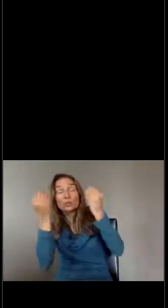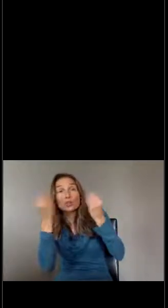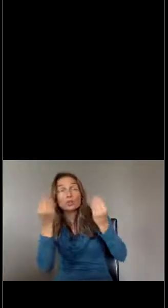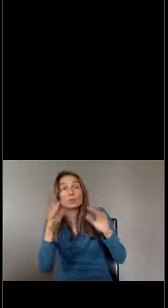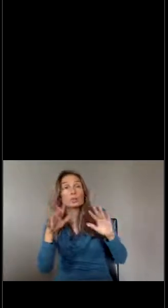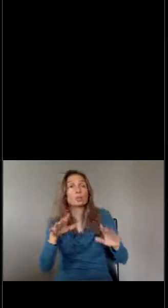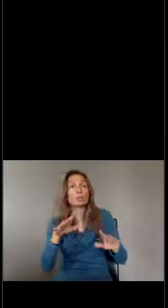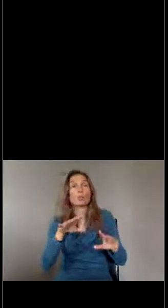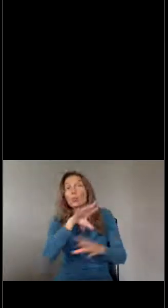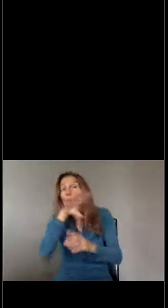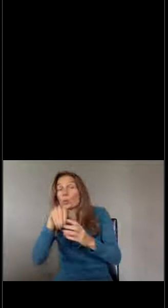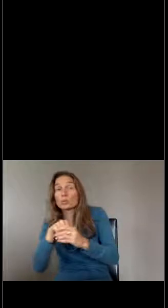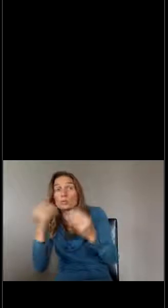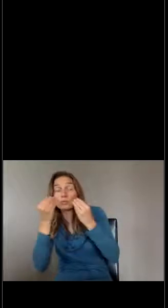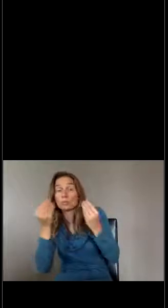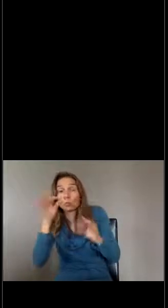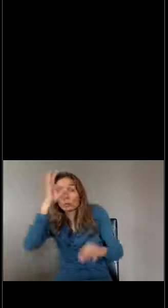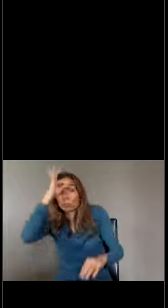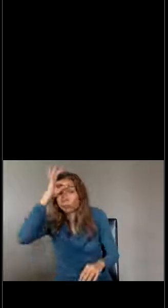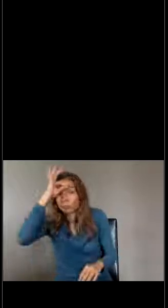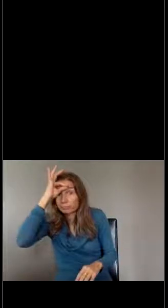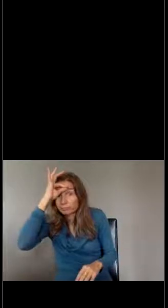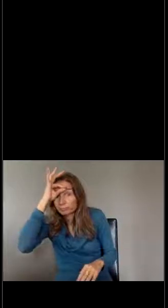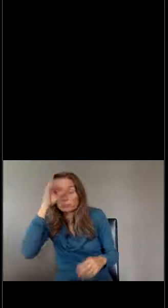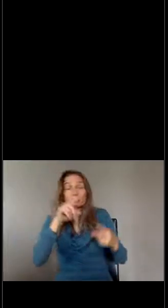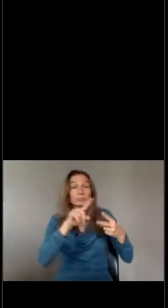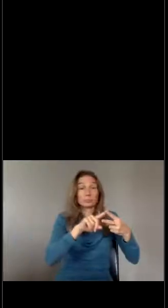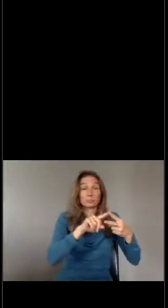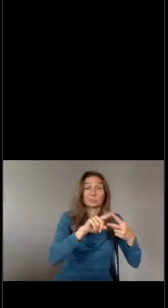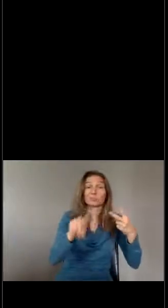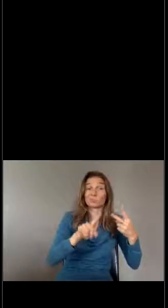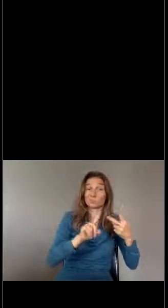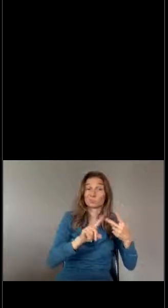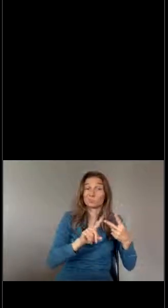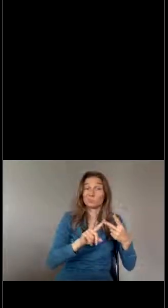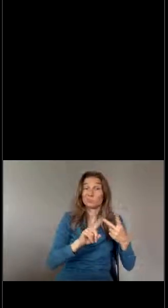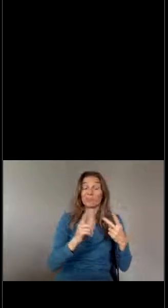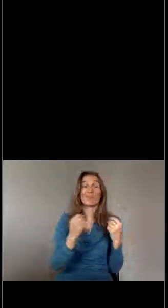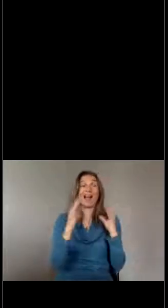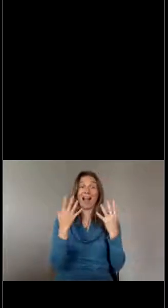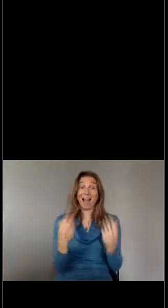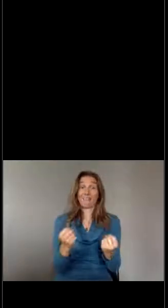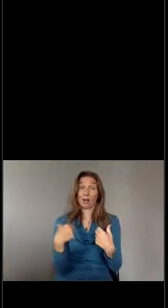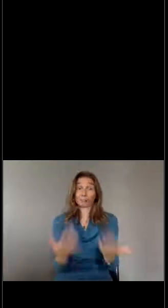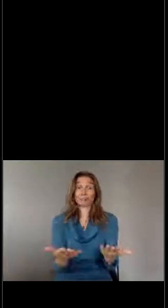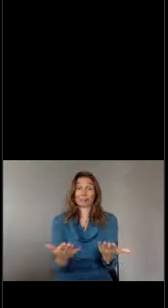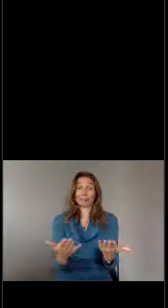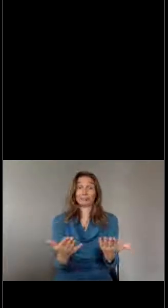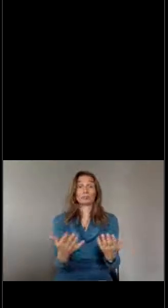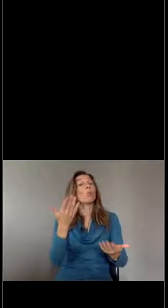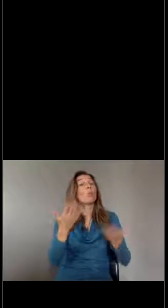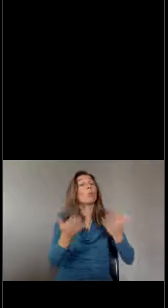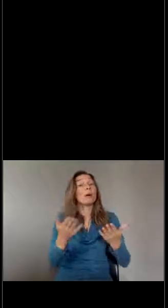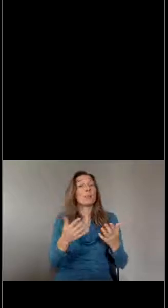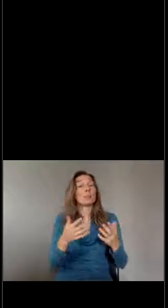There's also the element of availability as well. Perhaps if there was an inclusive school in that child's neighbourhood